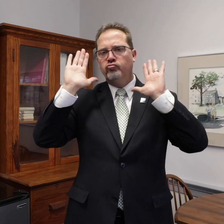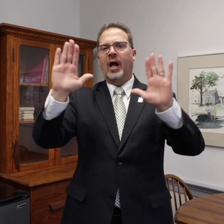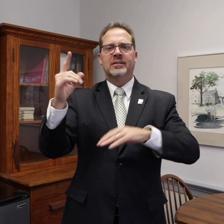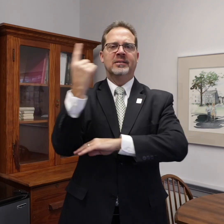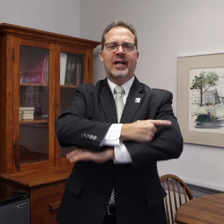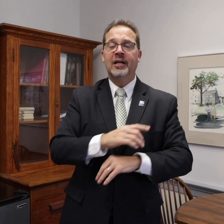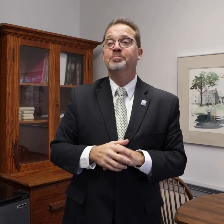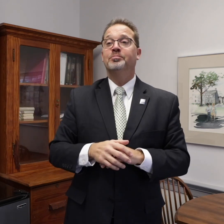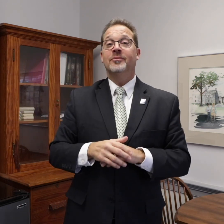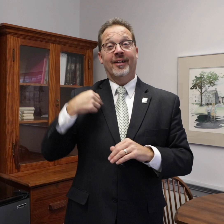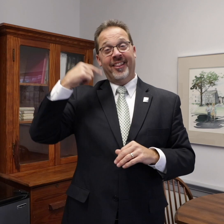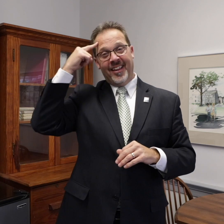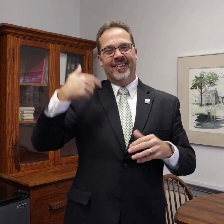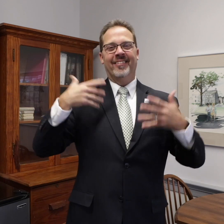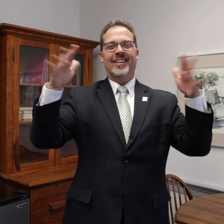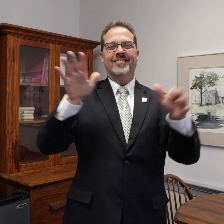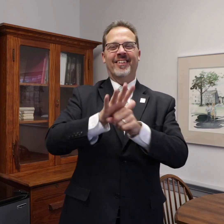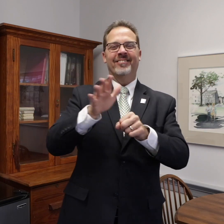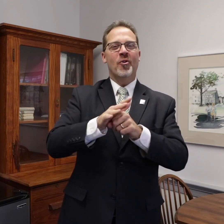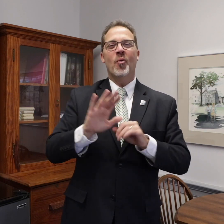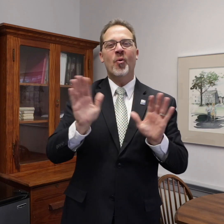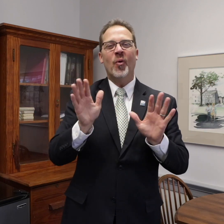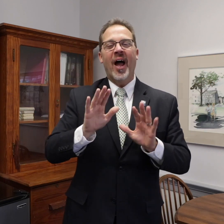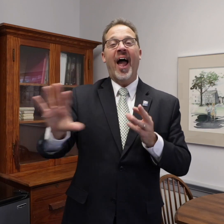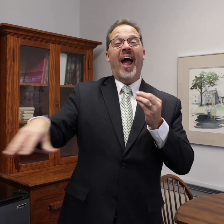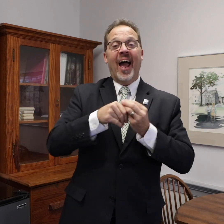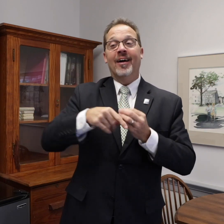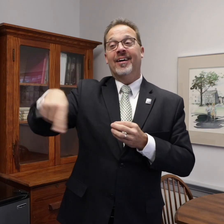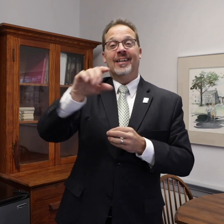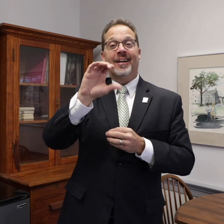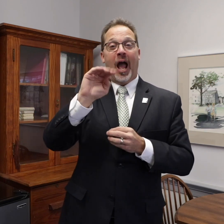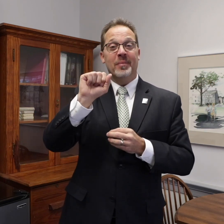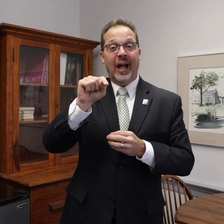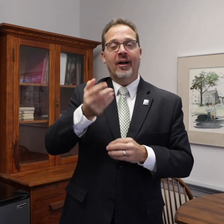leaves me at a loss for words. But wait there’s more! Comcast invited 6 of our